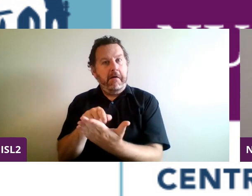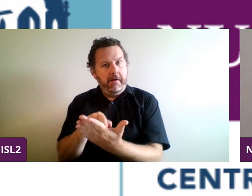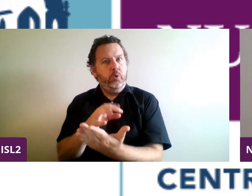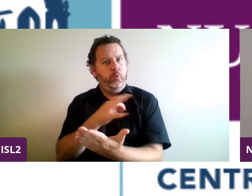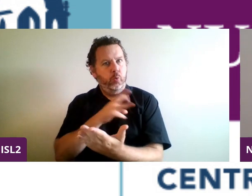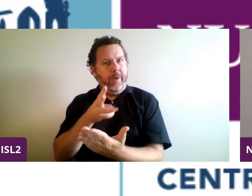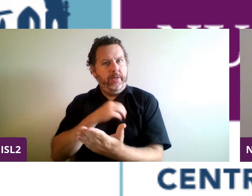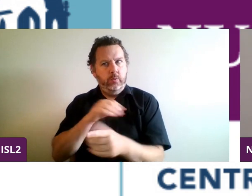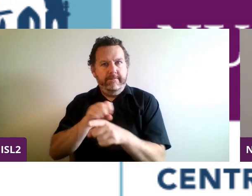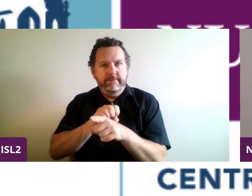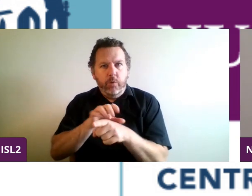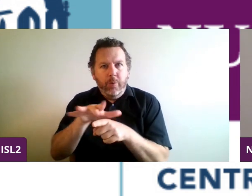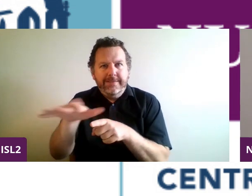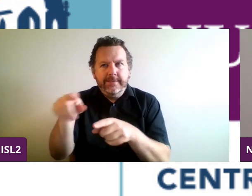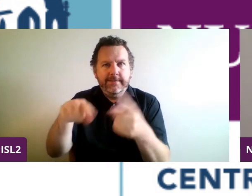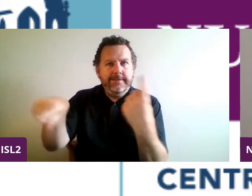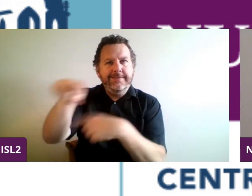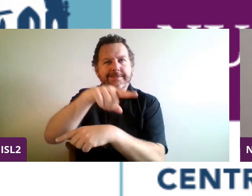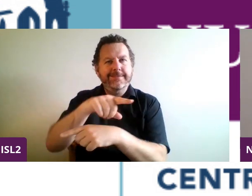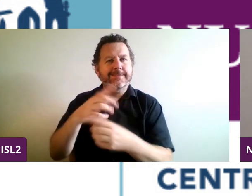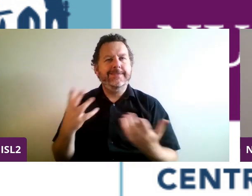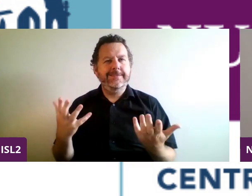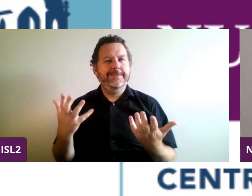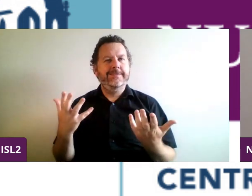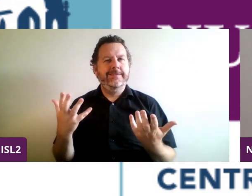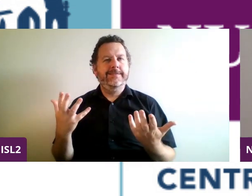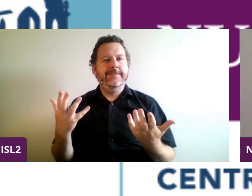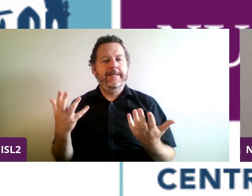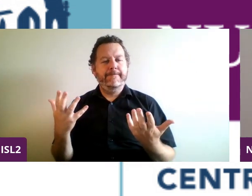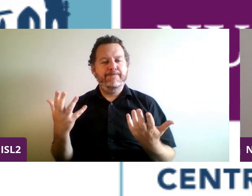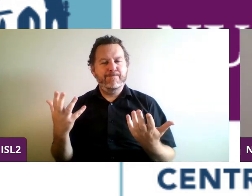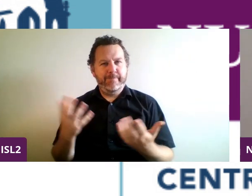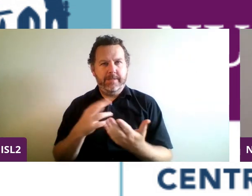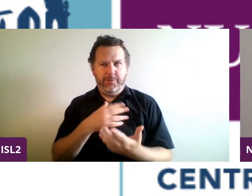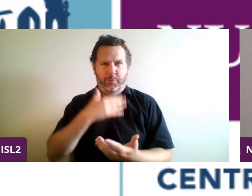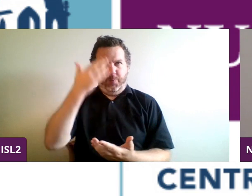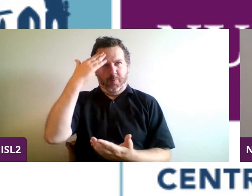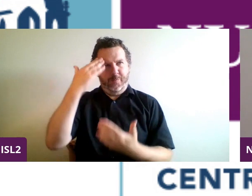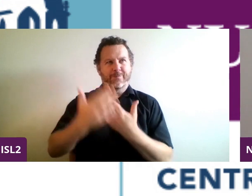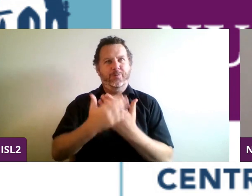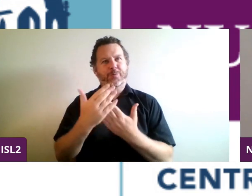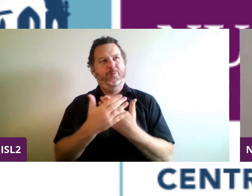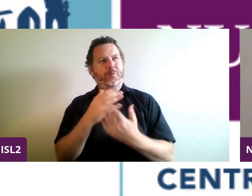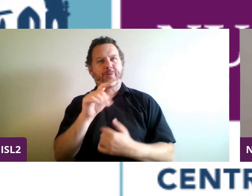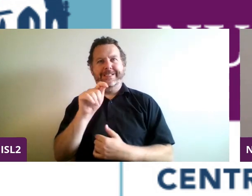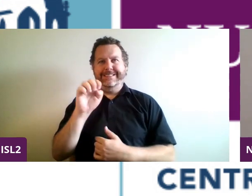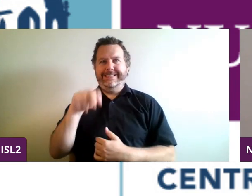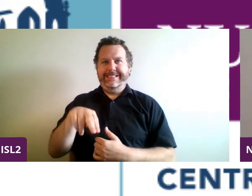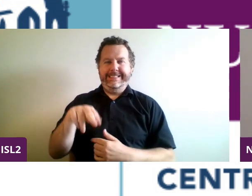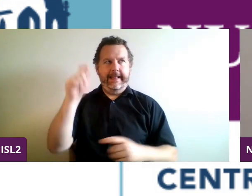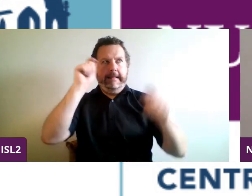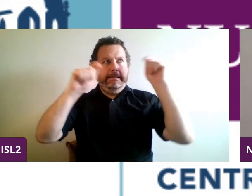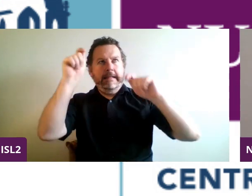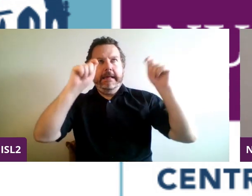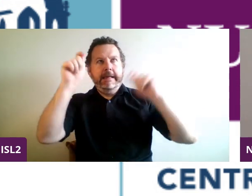, a space, time and place in life when you think about challenging everything, gaining influence, building ideas about